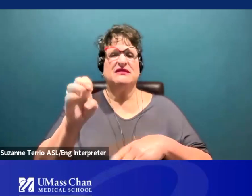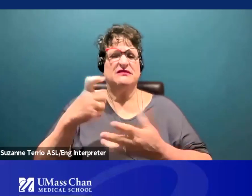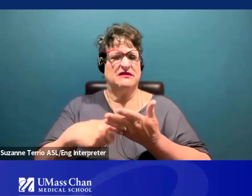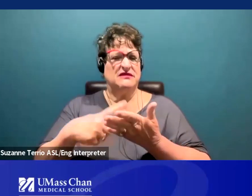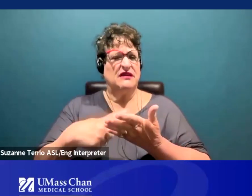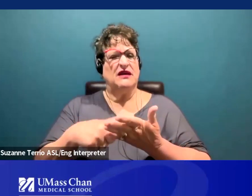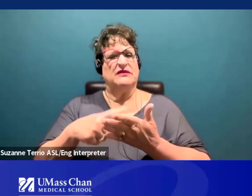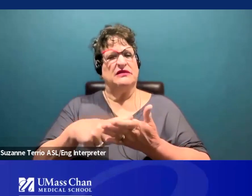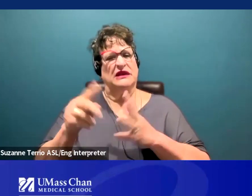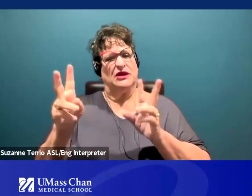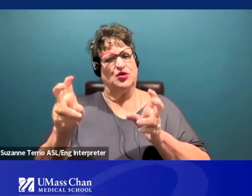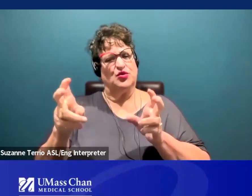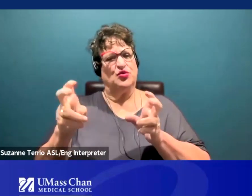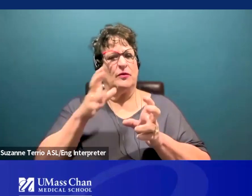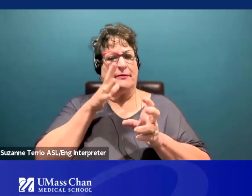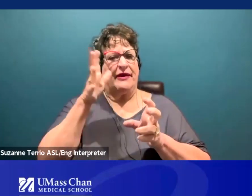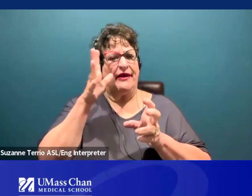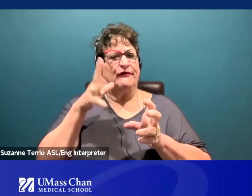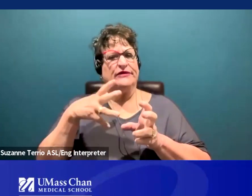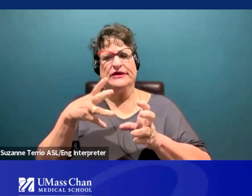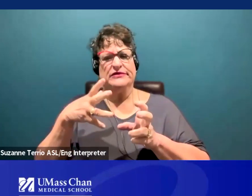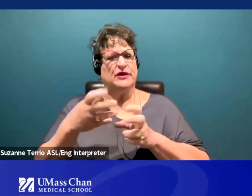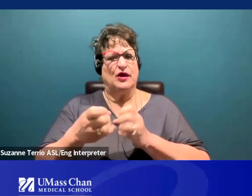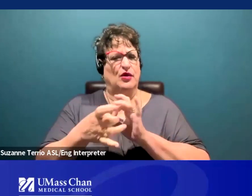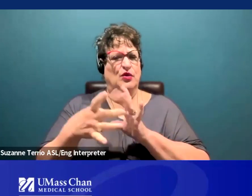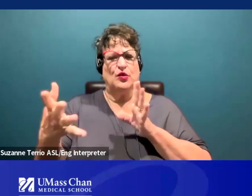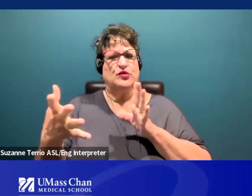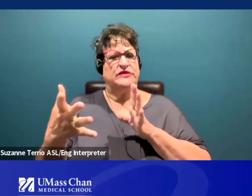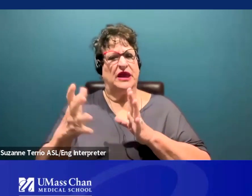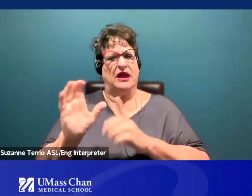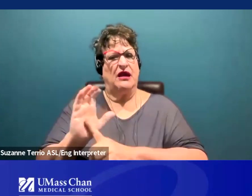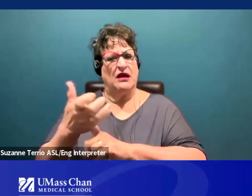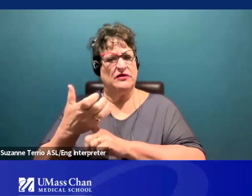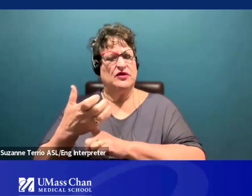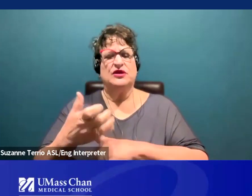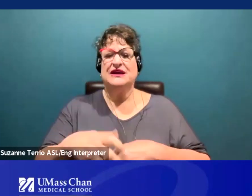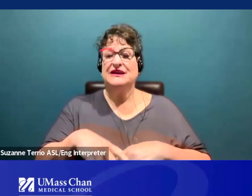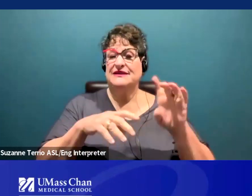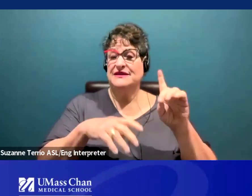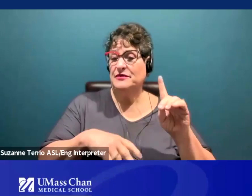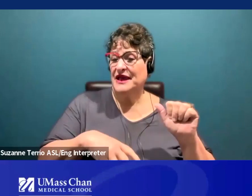like, you know, disability is not predictive of abuse. So maybe that might be a place to